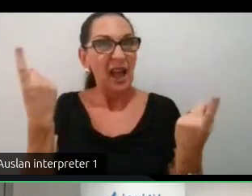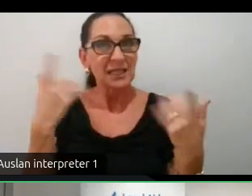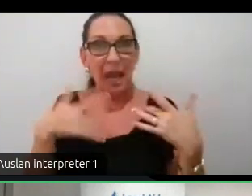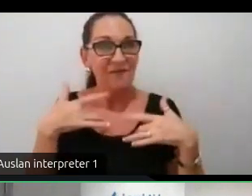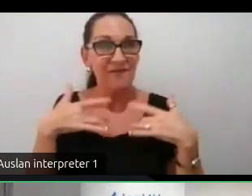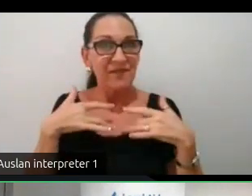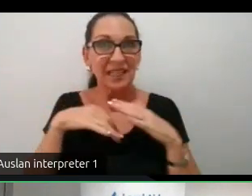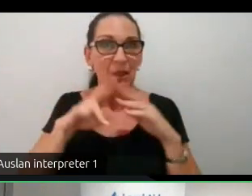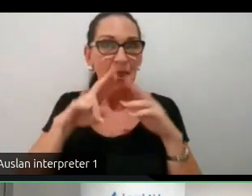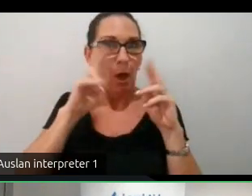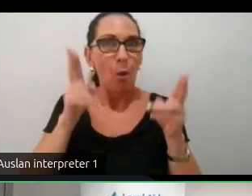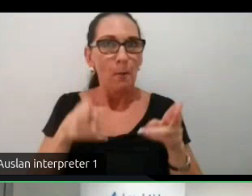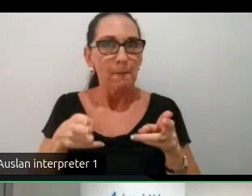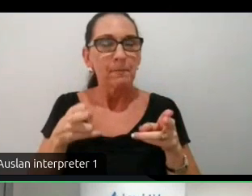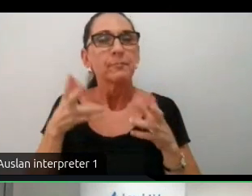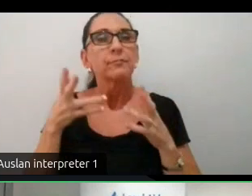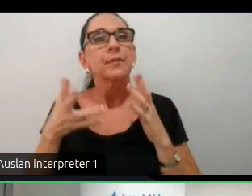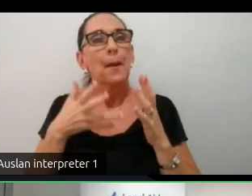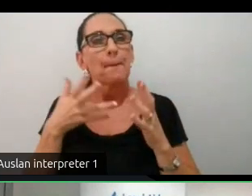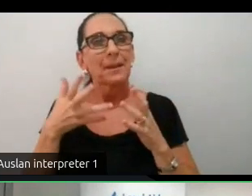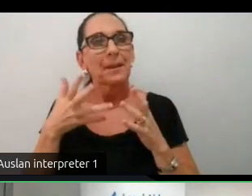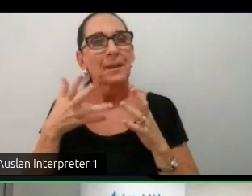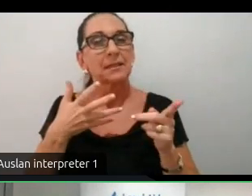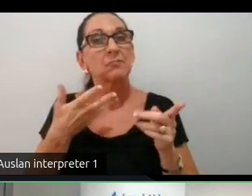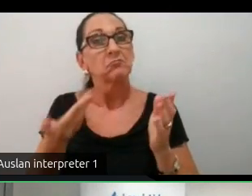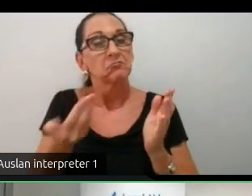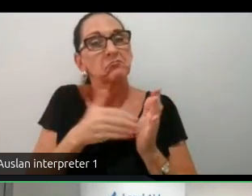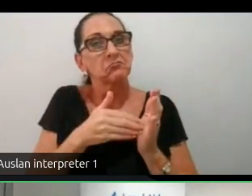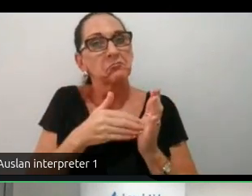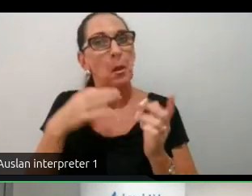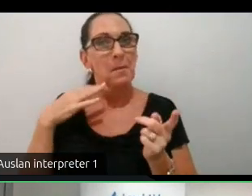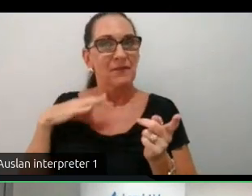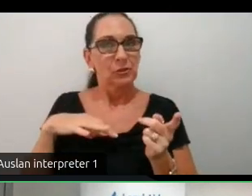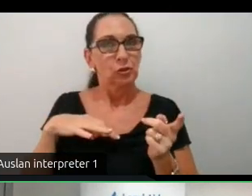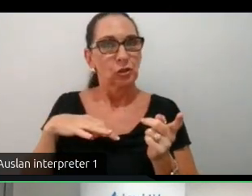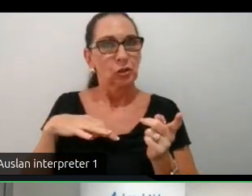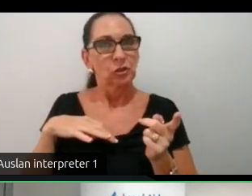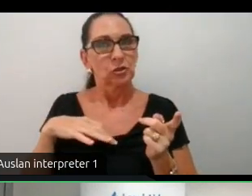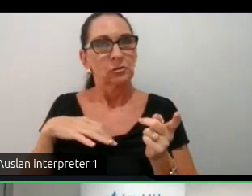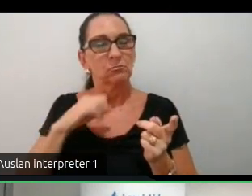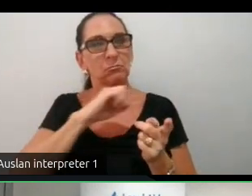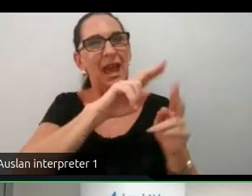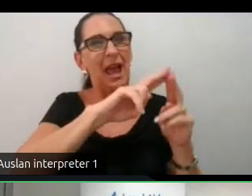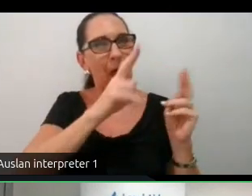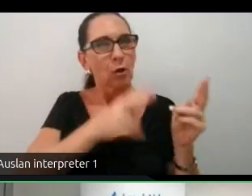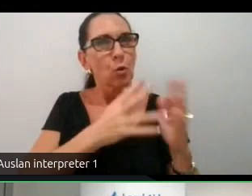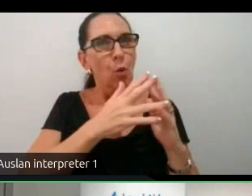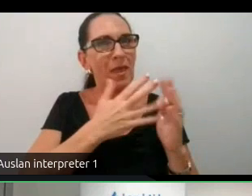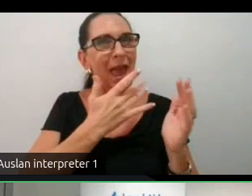unliveable then you get as an additional benefit on top of your sum insured amount cover for